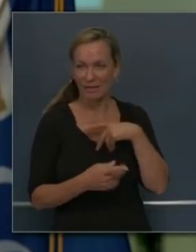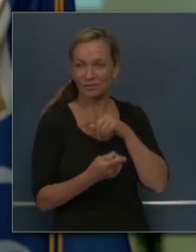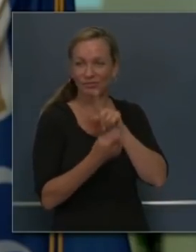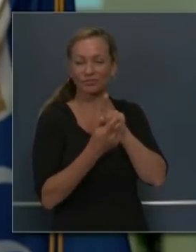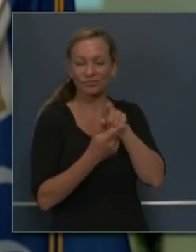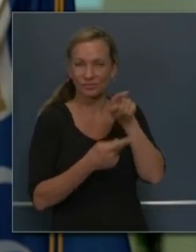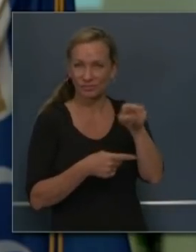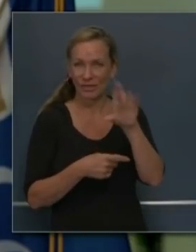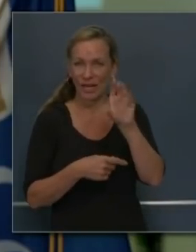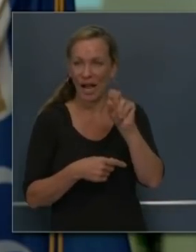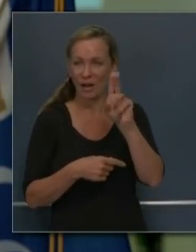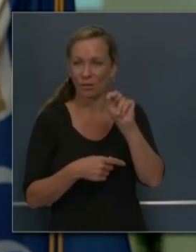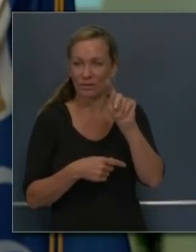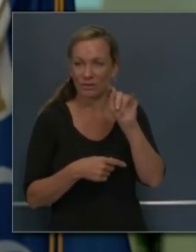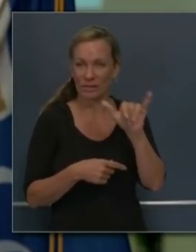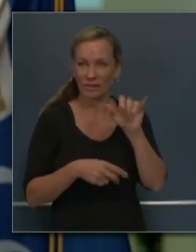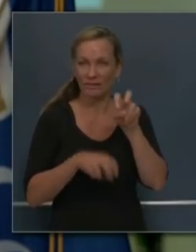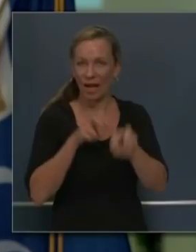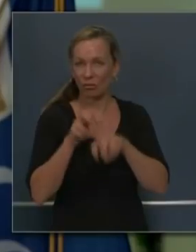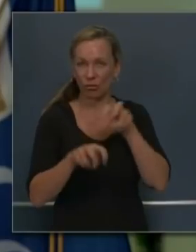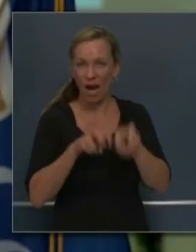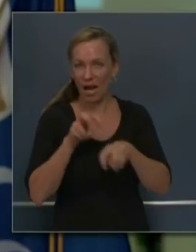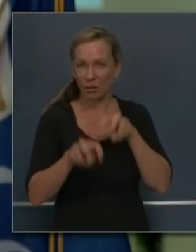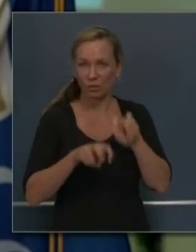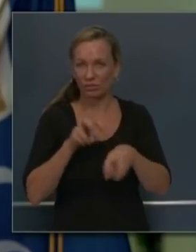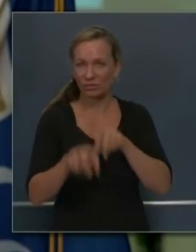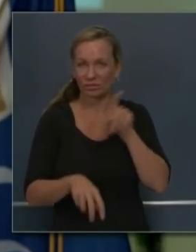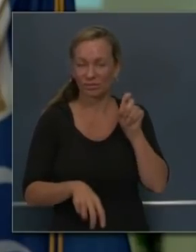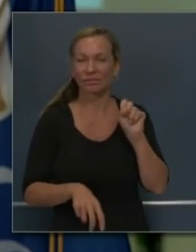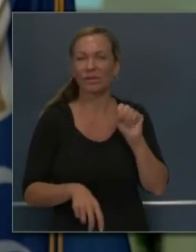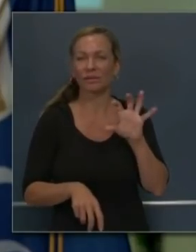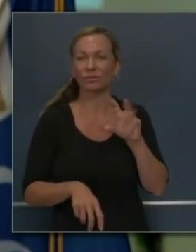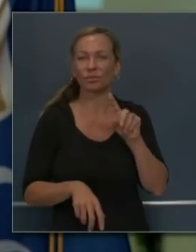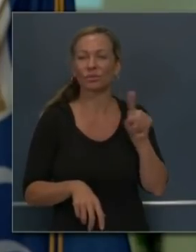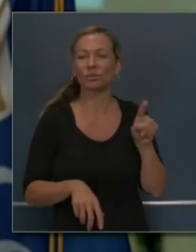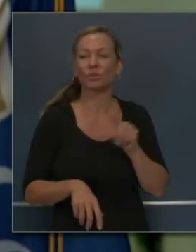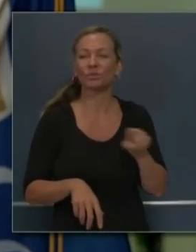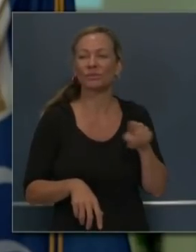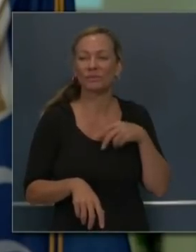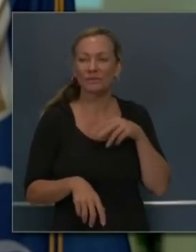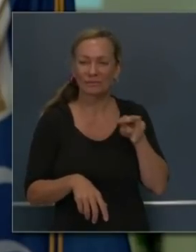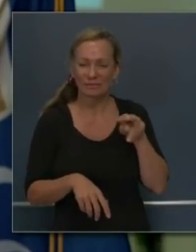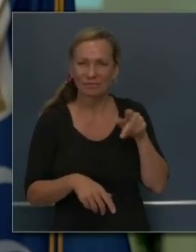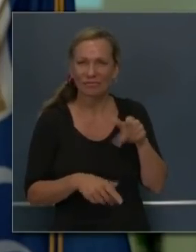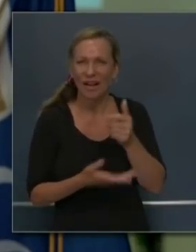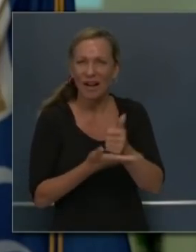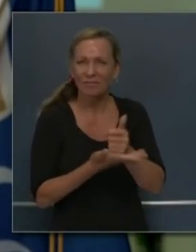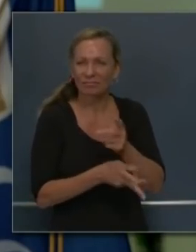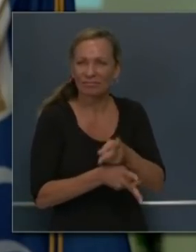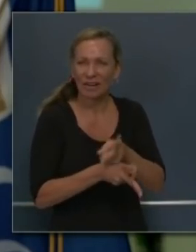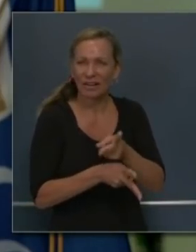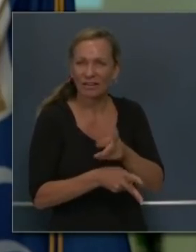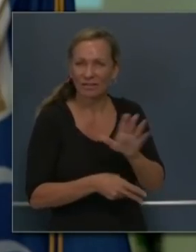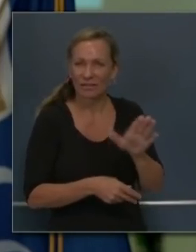TAKING CARE OF A LOT OF PETS. I MET A GENTLEMAN YESTERDAY DOWN AT THE COUNTY FAIRGROUNDS IN